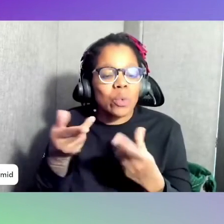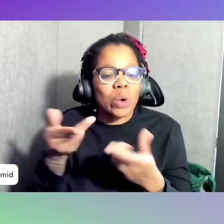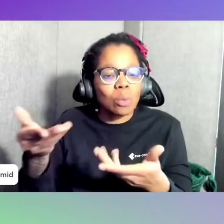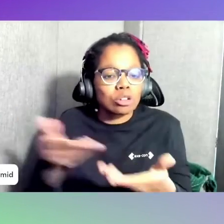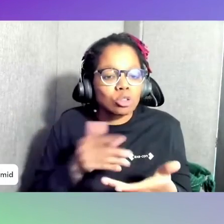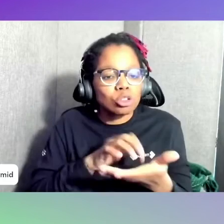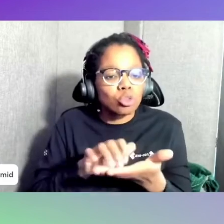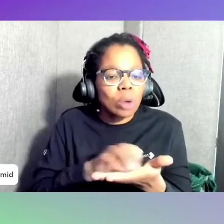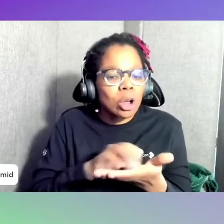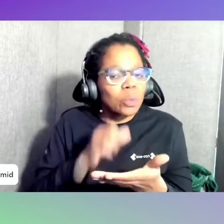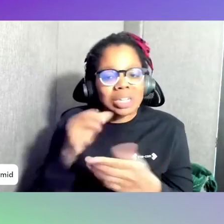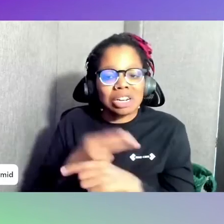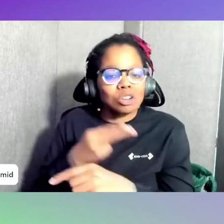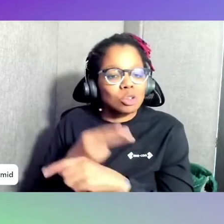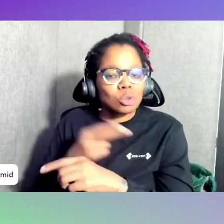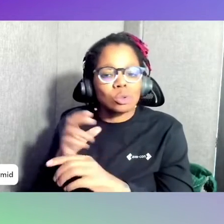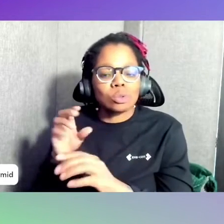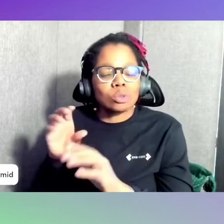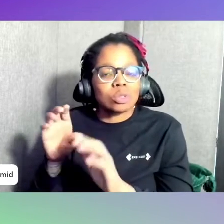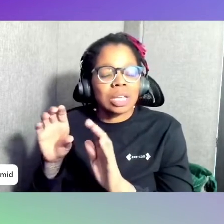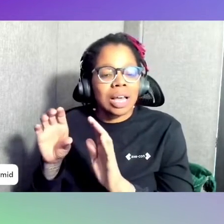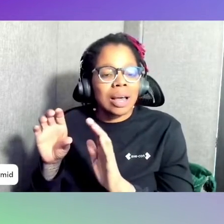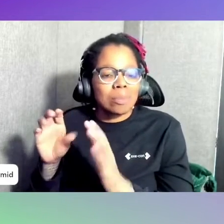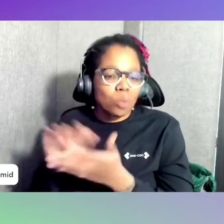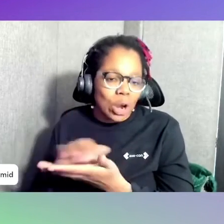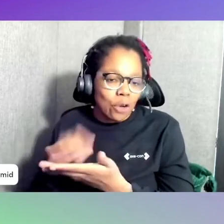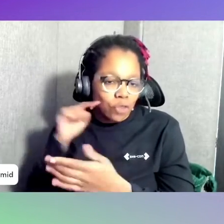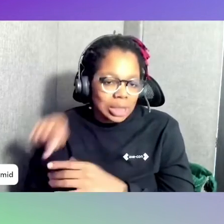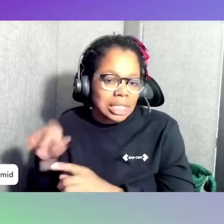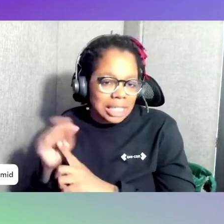between 26 point , so it's really important to